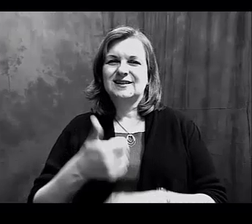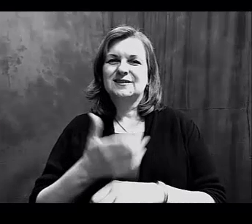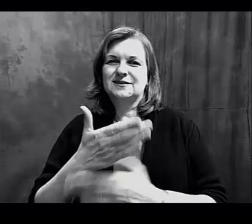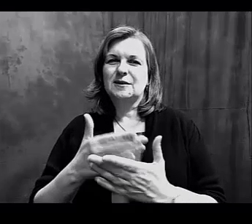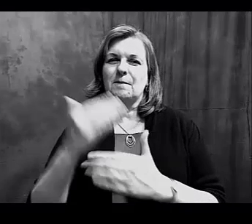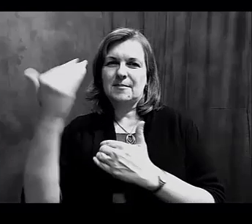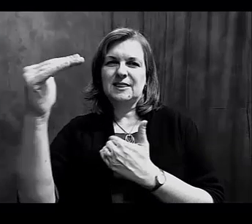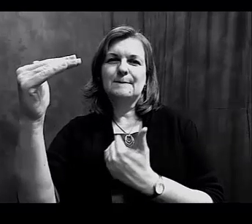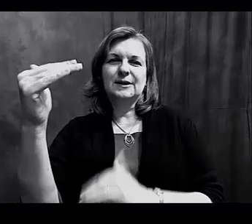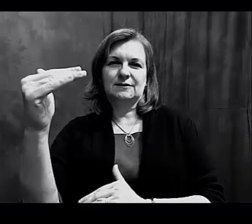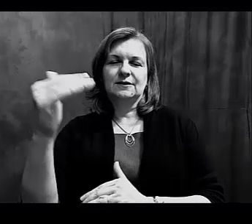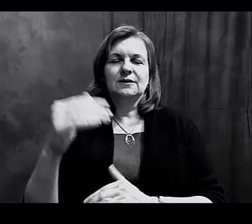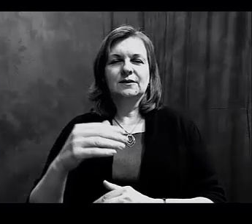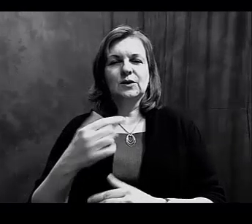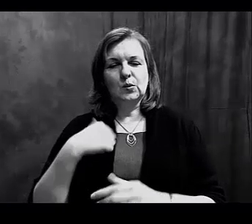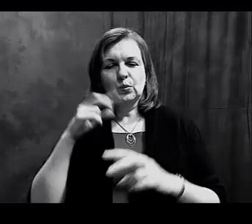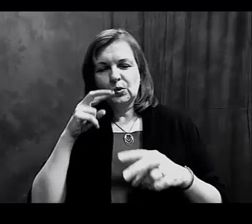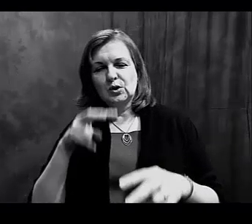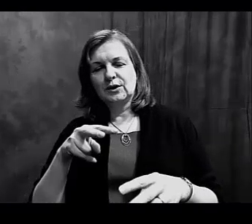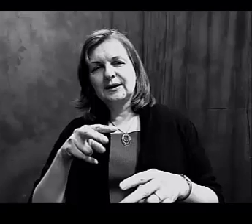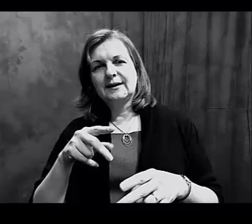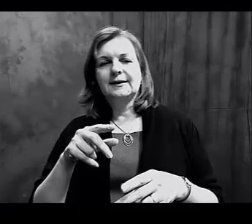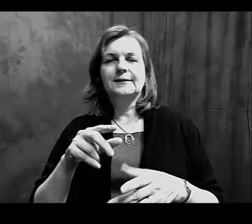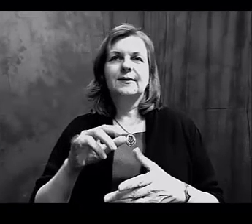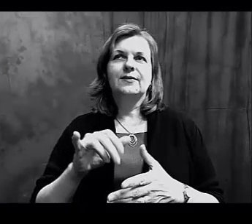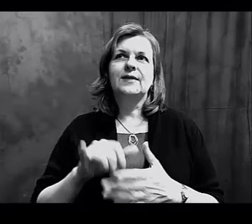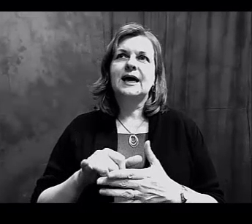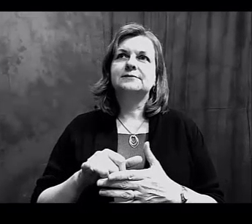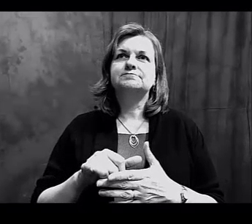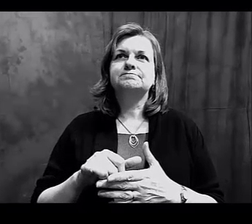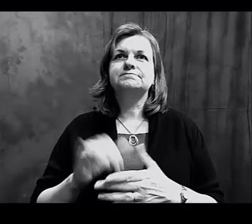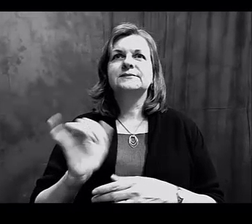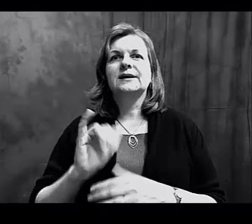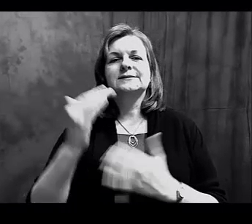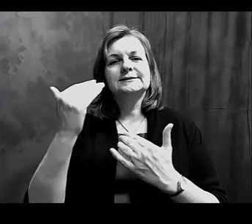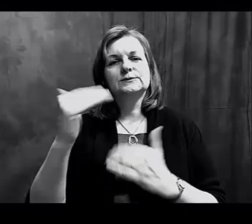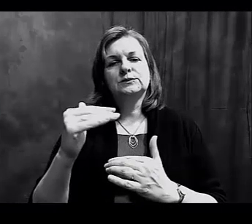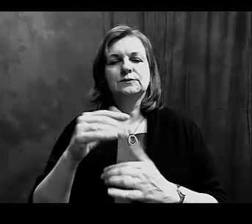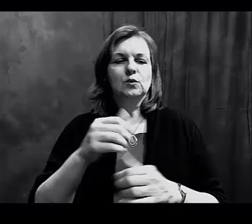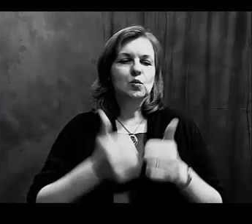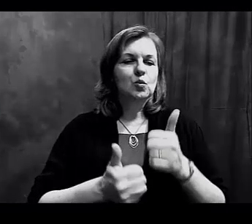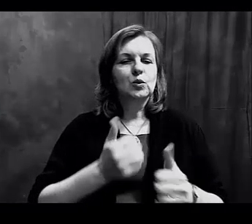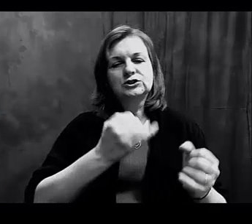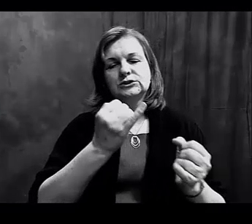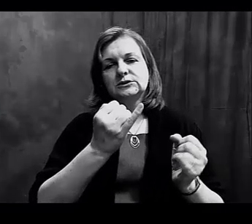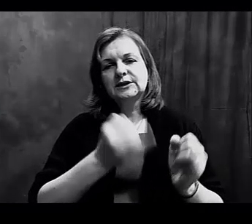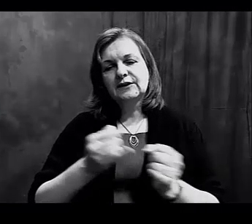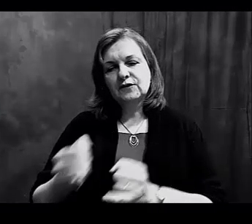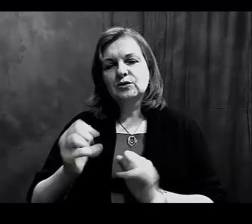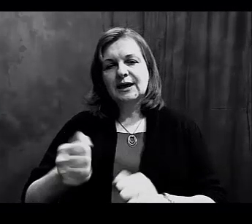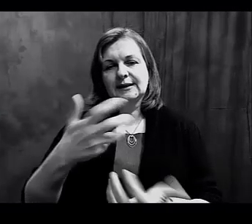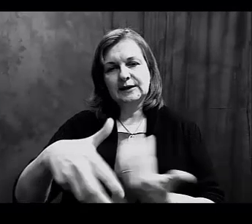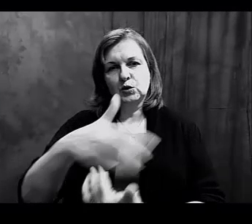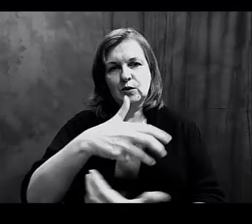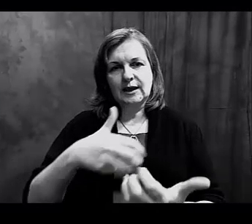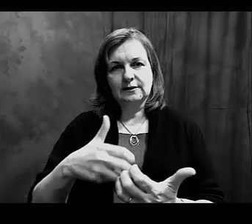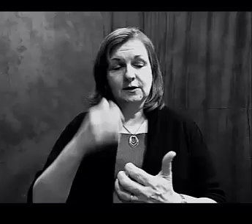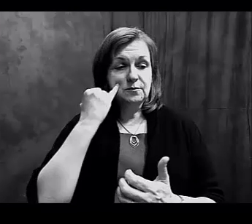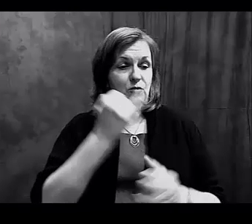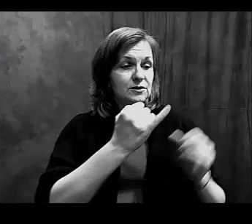you have to put some sort of constraint on this typically what we look at is its constrained by the individuals interacting with one another if